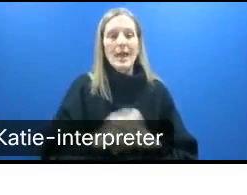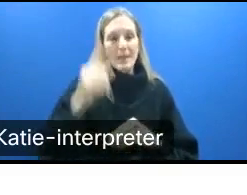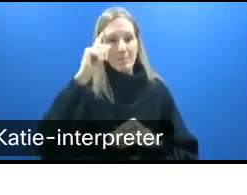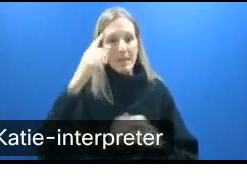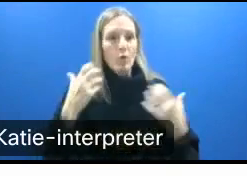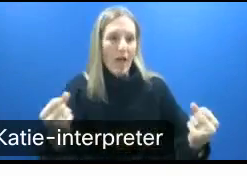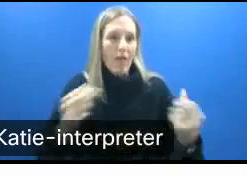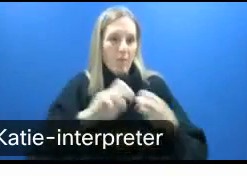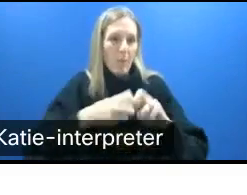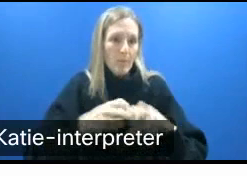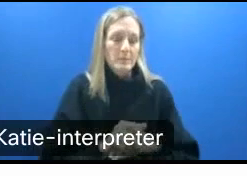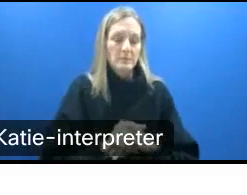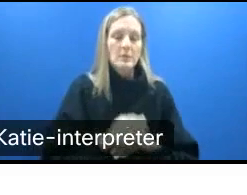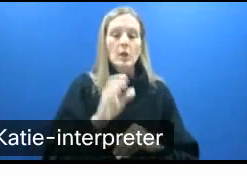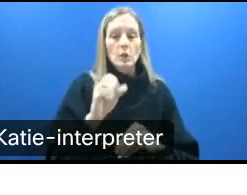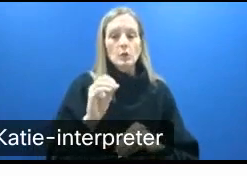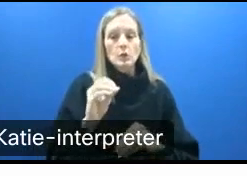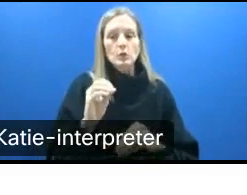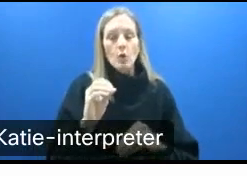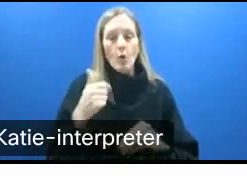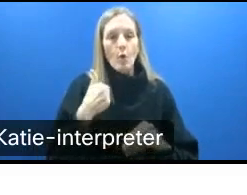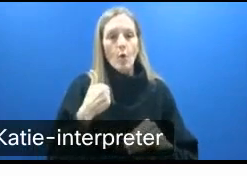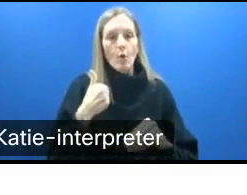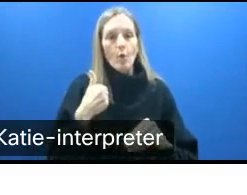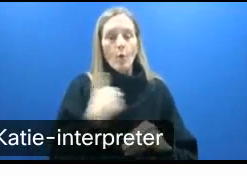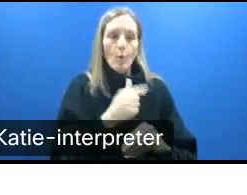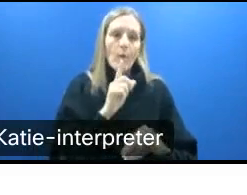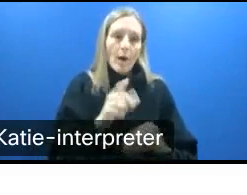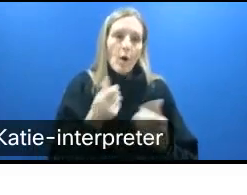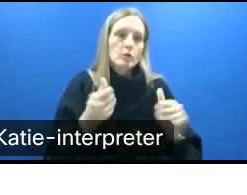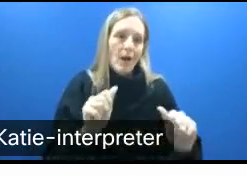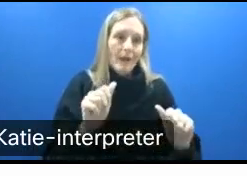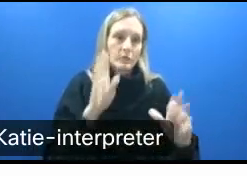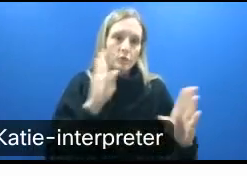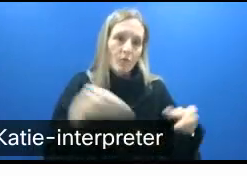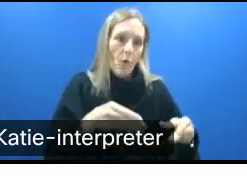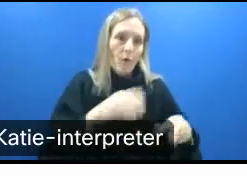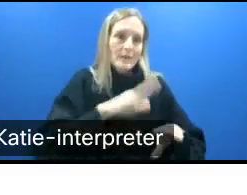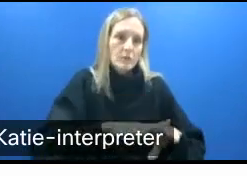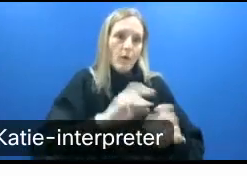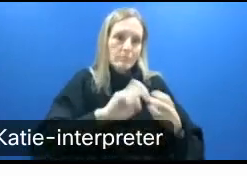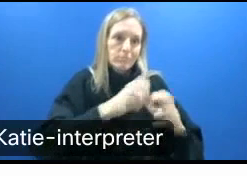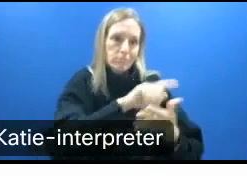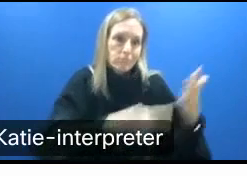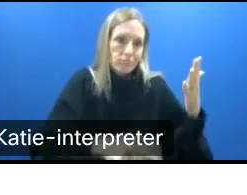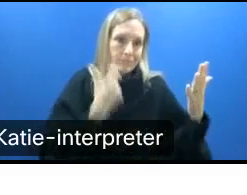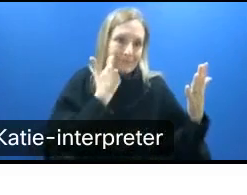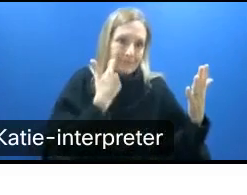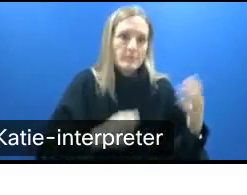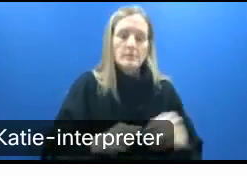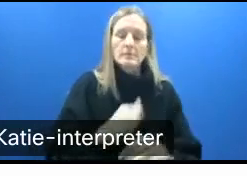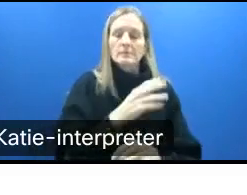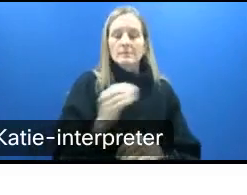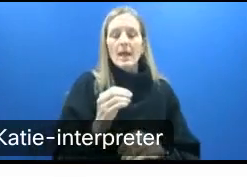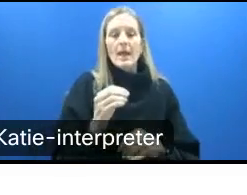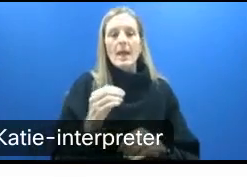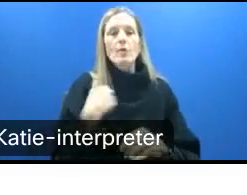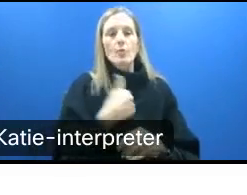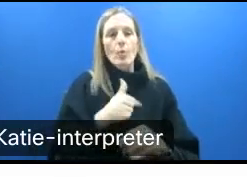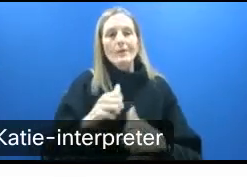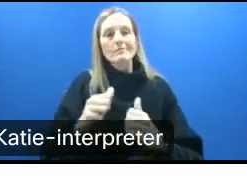Kings county remains committed to address in the past concerns with continued investments in our clinical programs, established to meet the needs of our community.